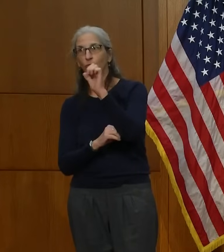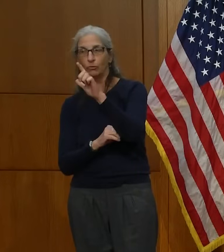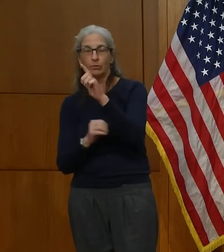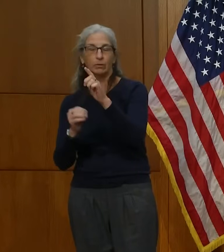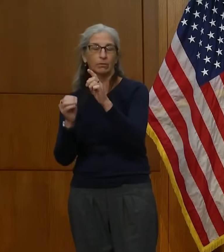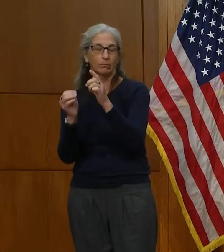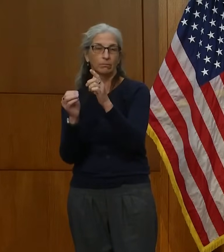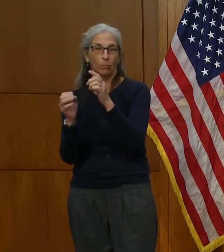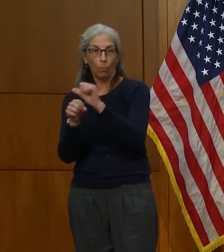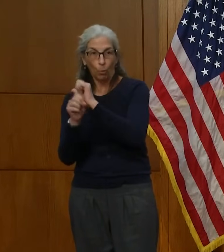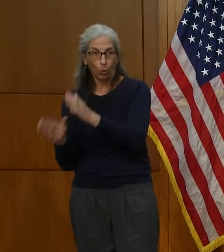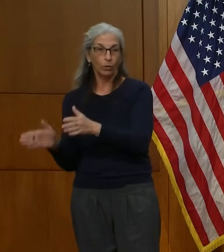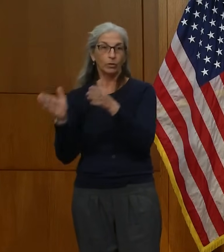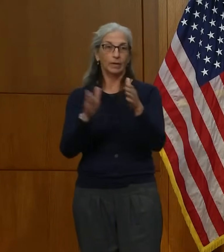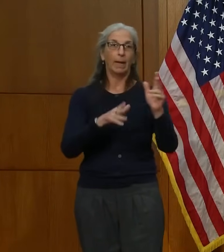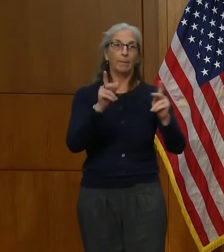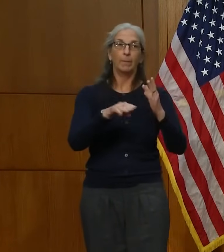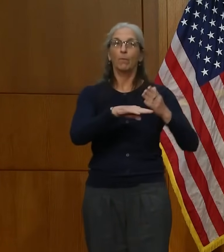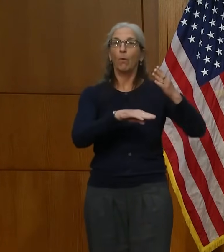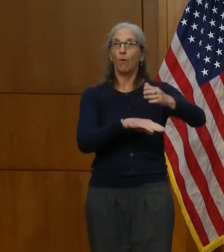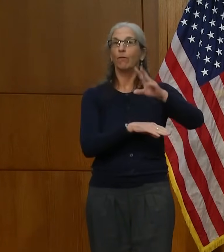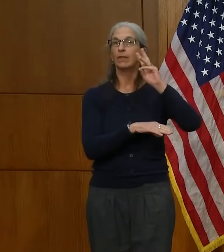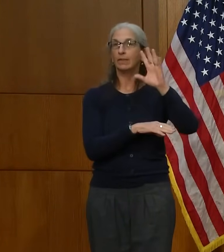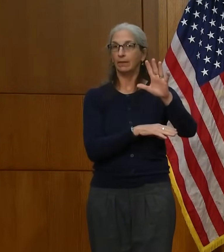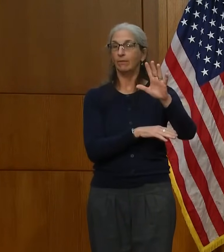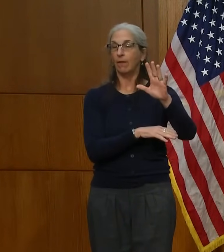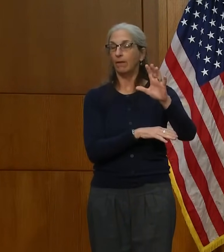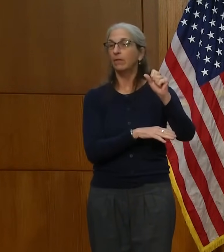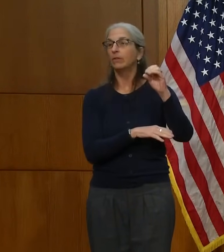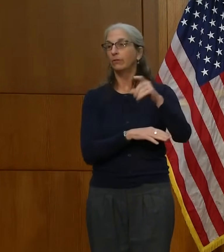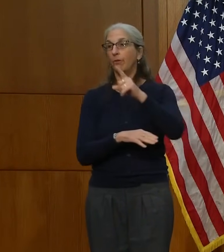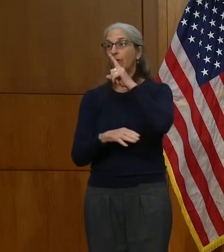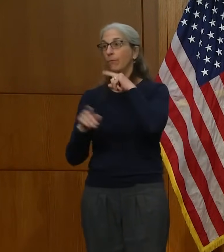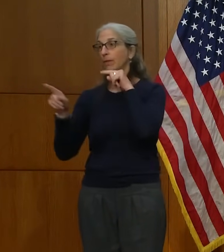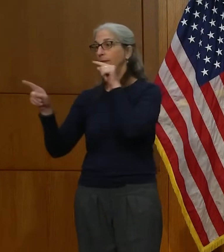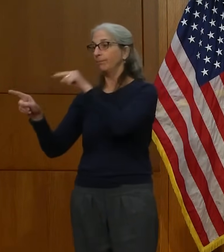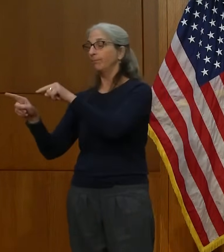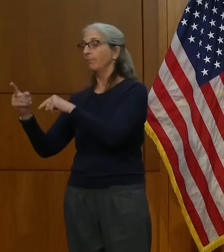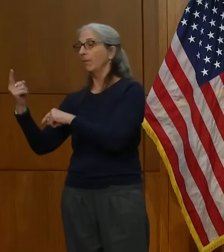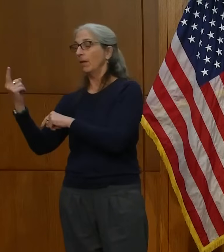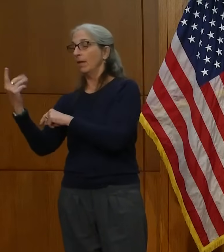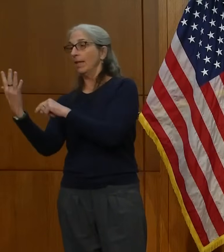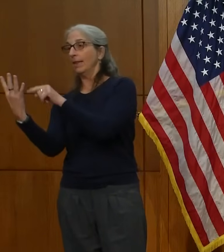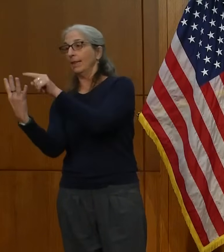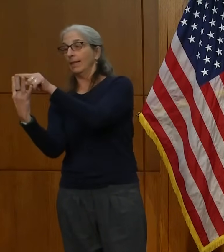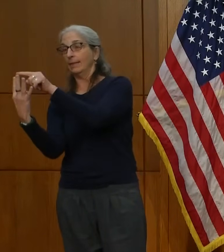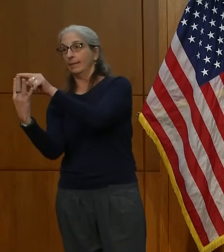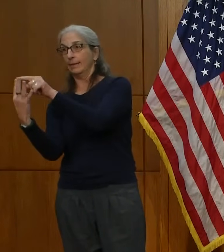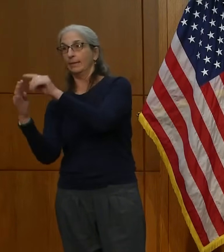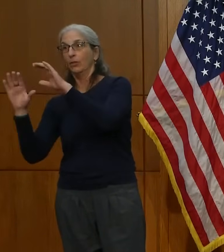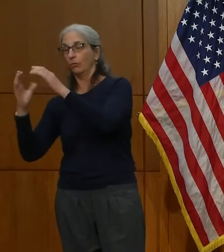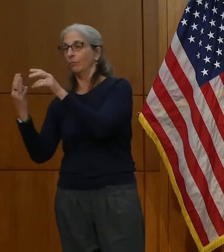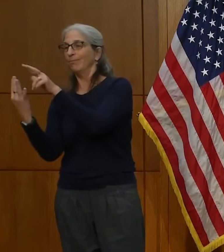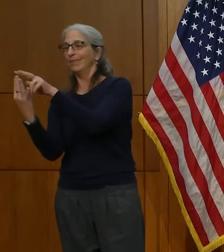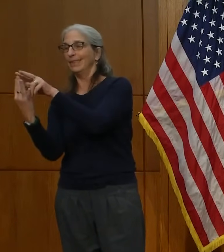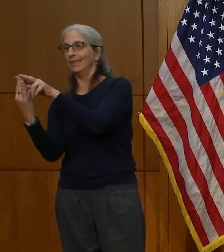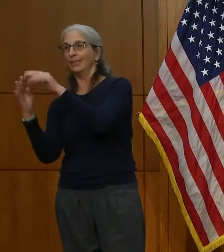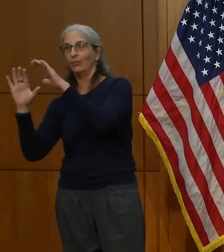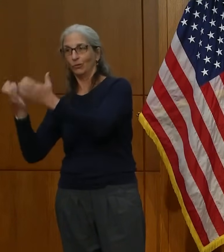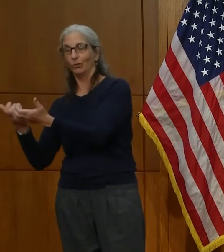PEOPLE WHO HAVE MEDICAL RISK AND WHO ARE OVER 65. SO THE ACE